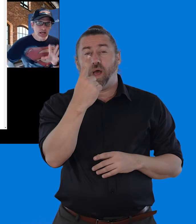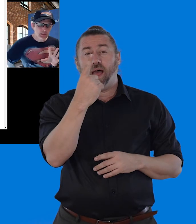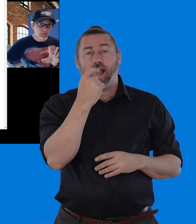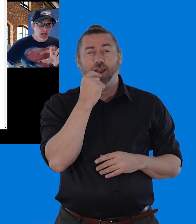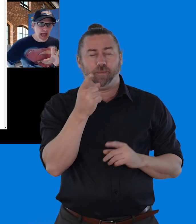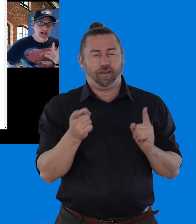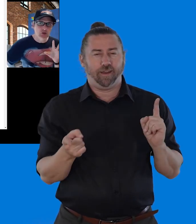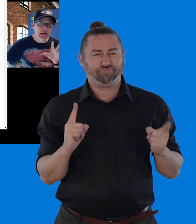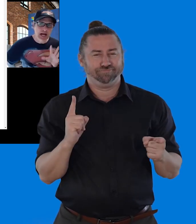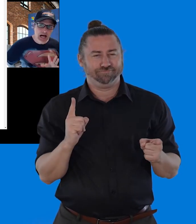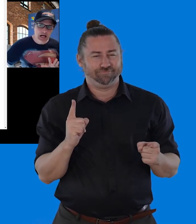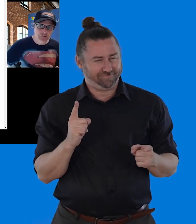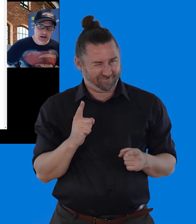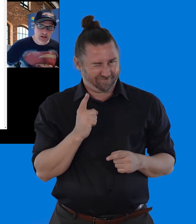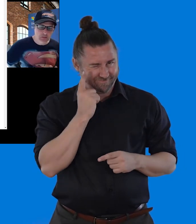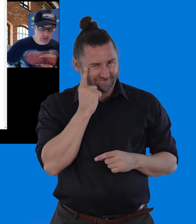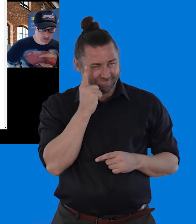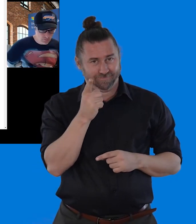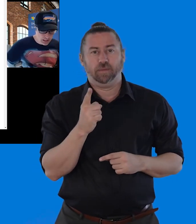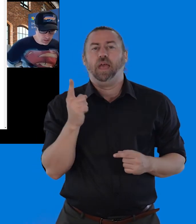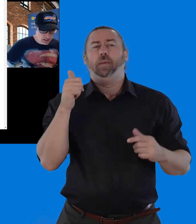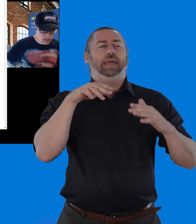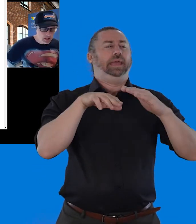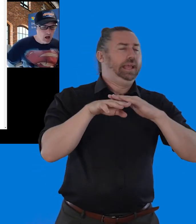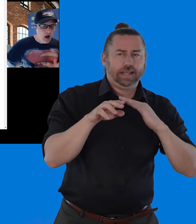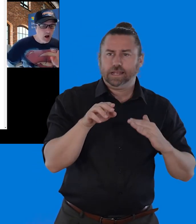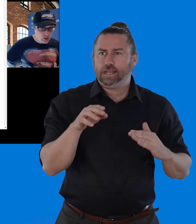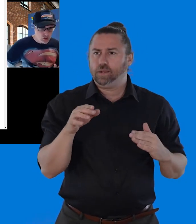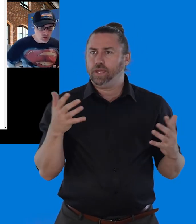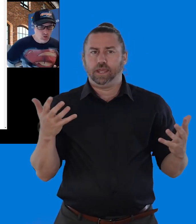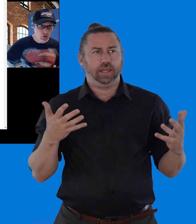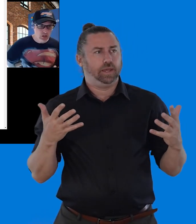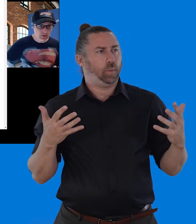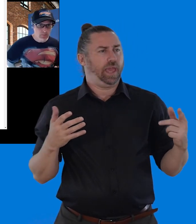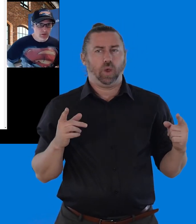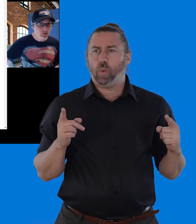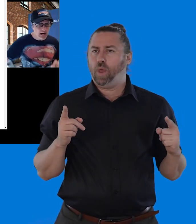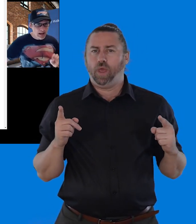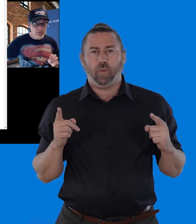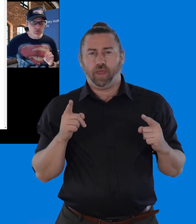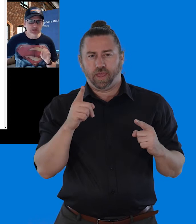you come and you can't find the Immersive Reader button. I wanna show you the workaround because what happens with